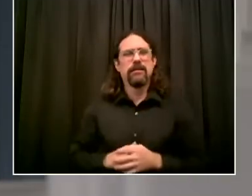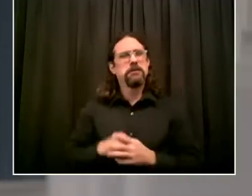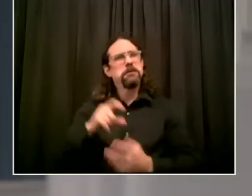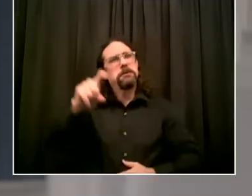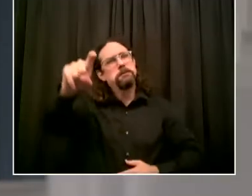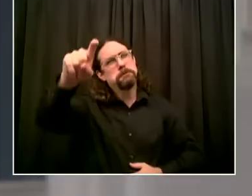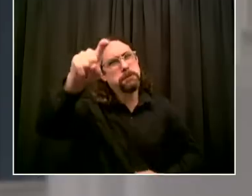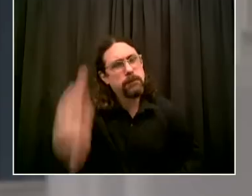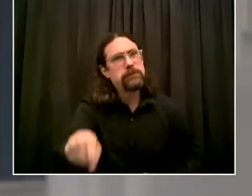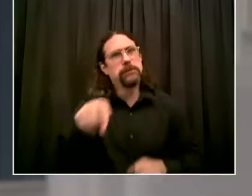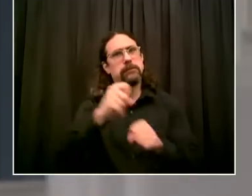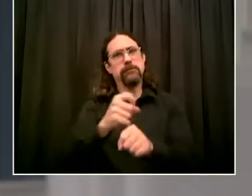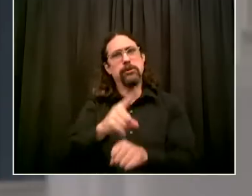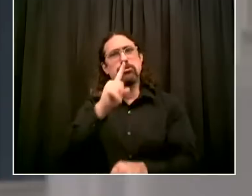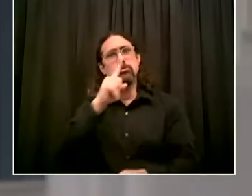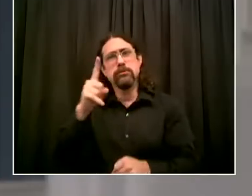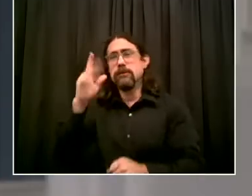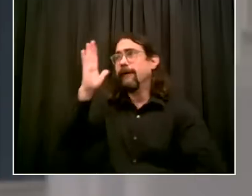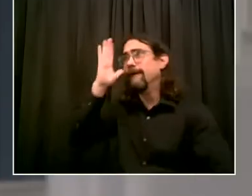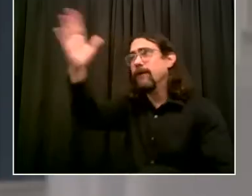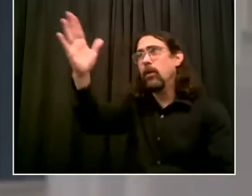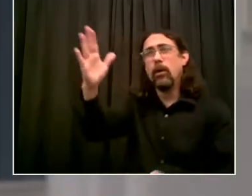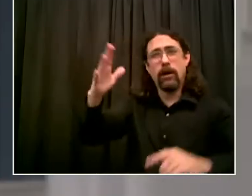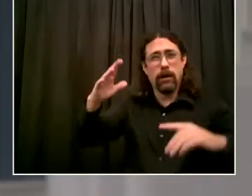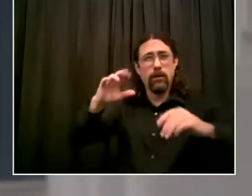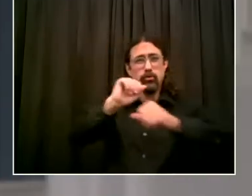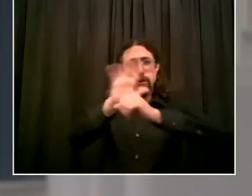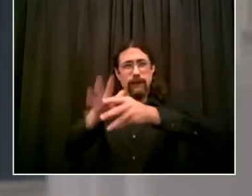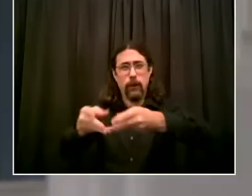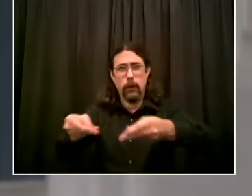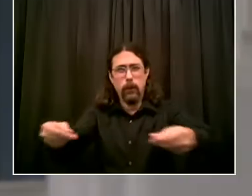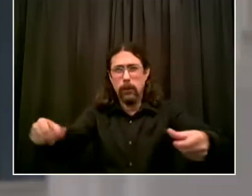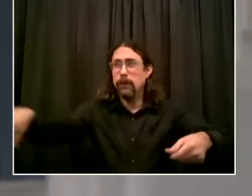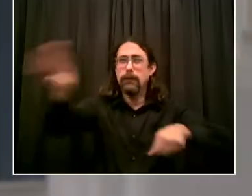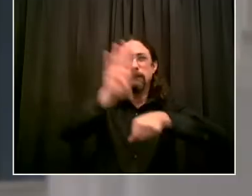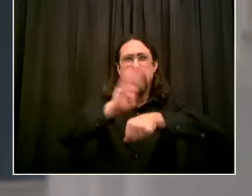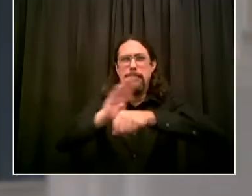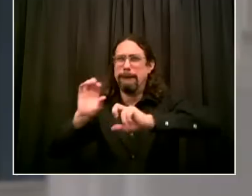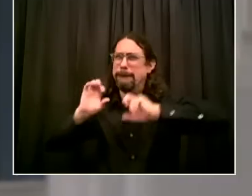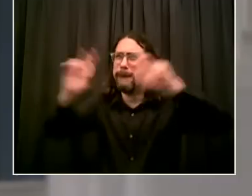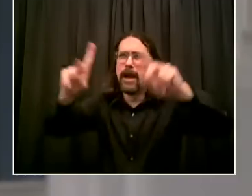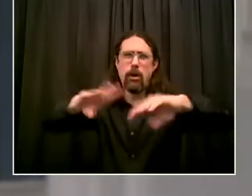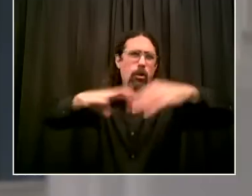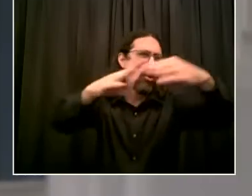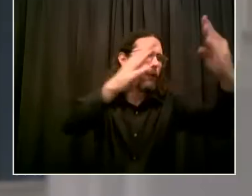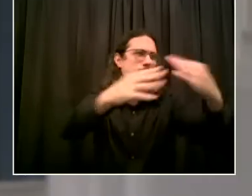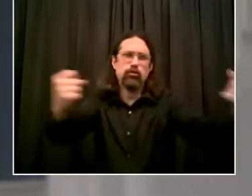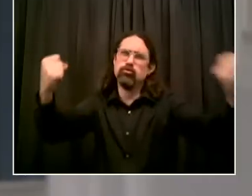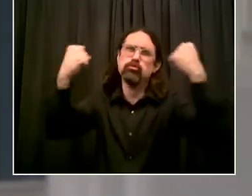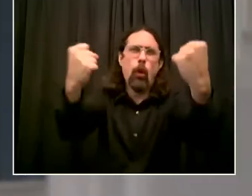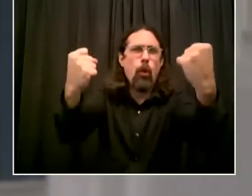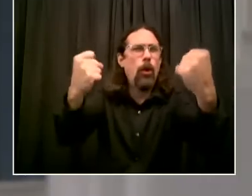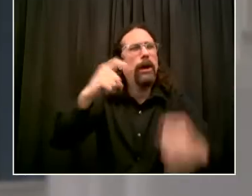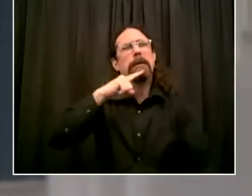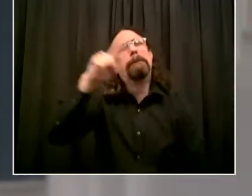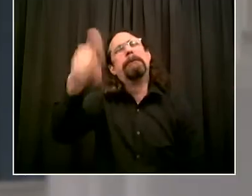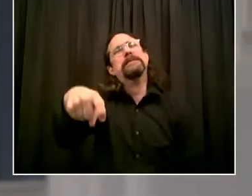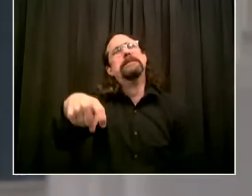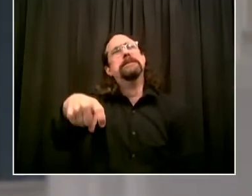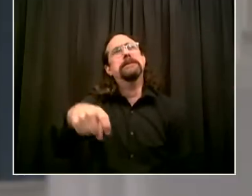BUSINESSES COME BACK TO OUR CITY AGAIN. AS WE CONTINUE TO HAVE THE RESURGENCE OUT OF THE CRISIS. HERE AT SMALL BUSINESS